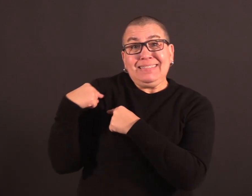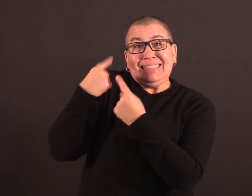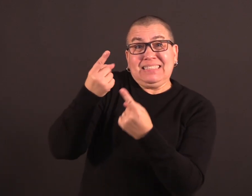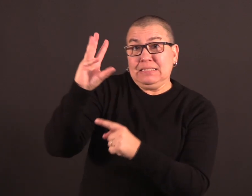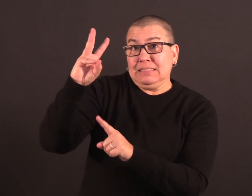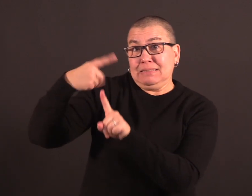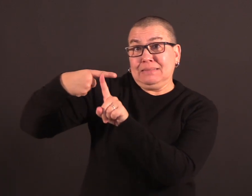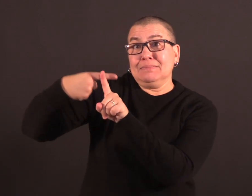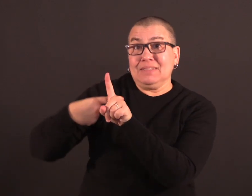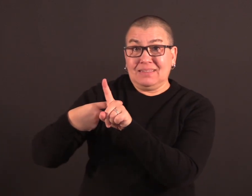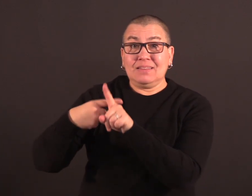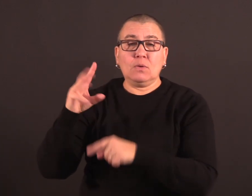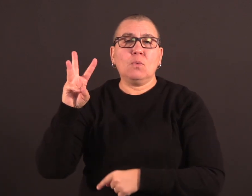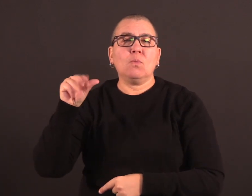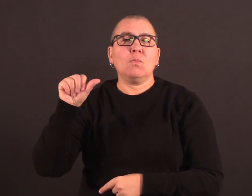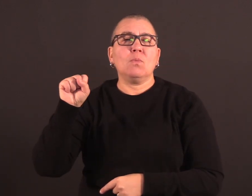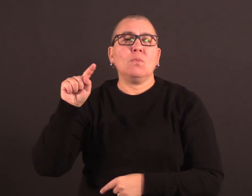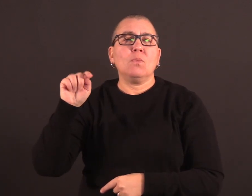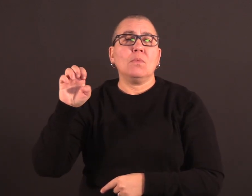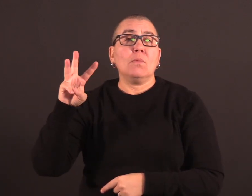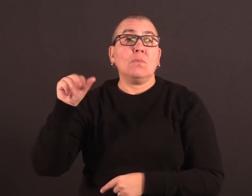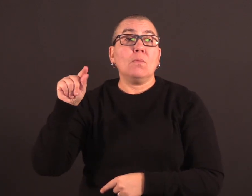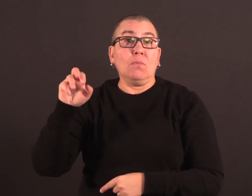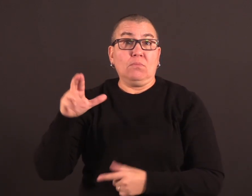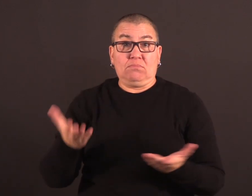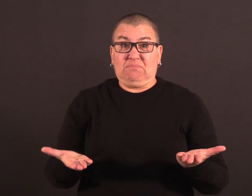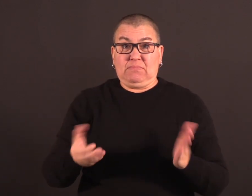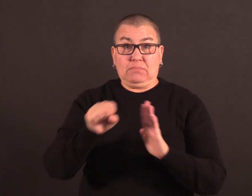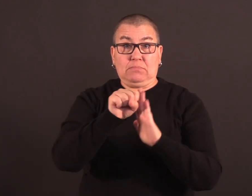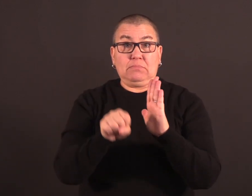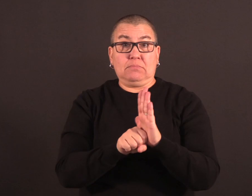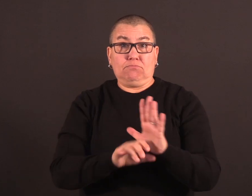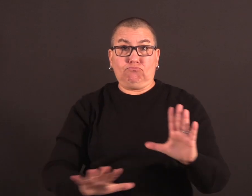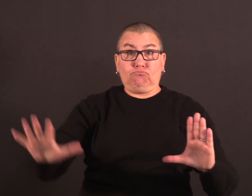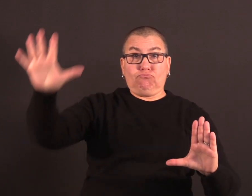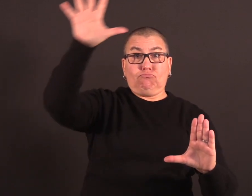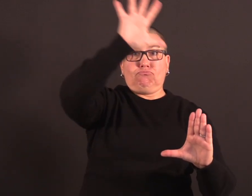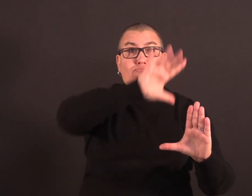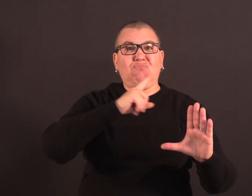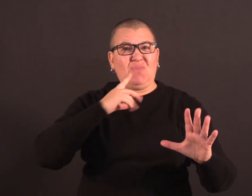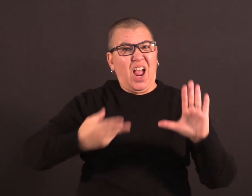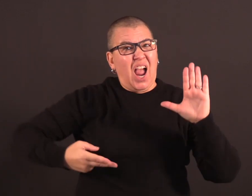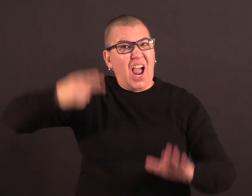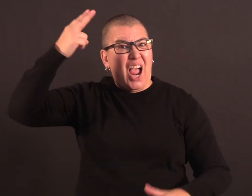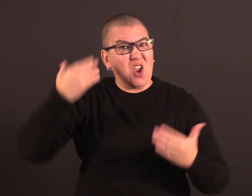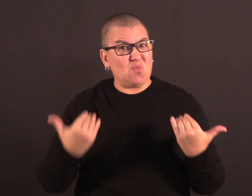but they remain below where they were in the first three months of the year.